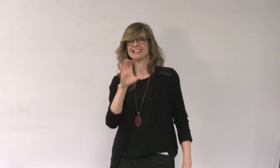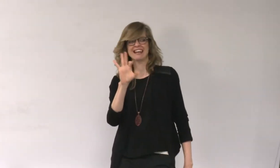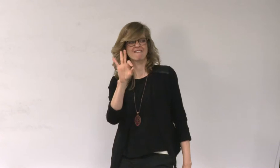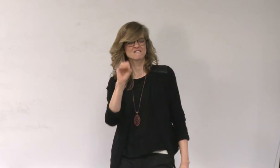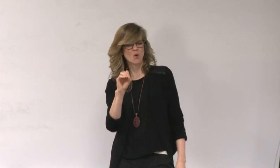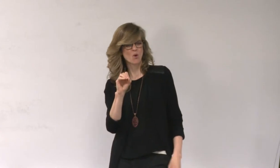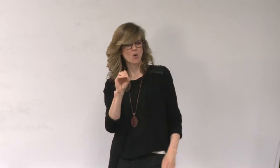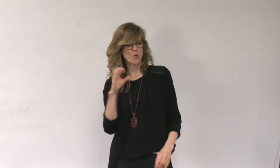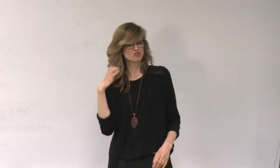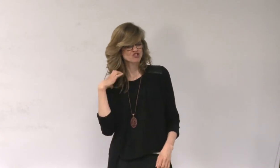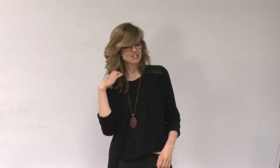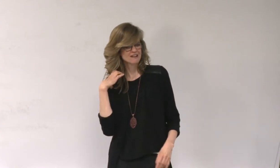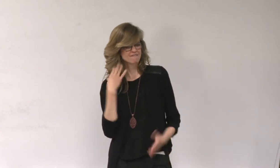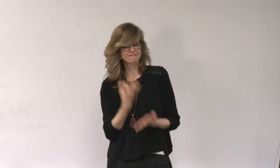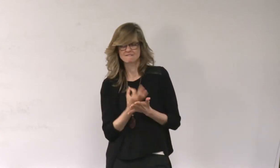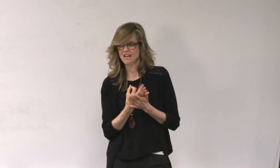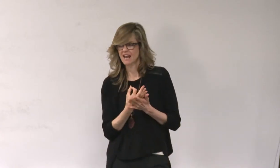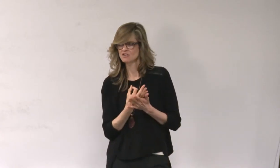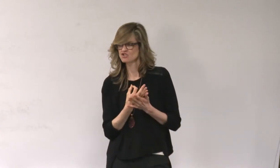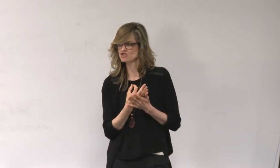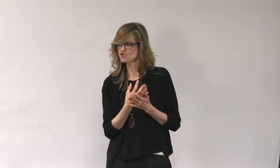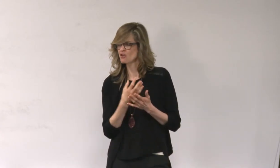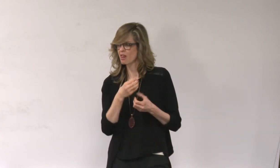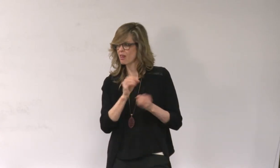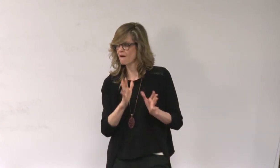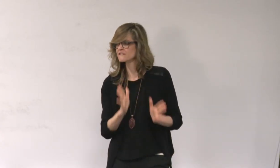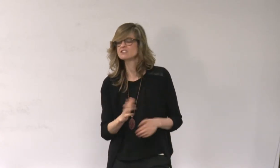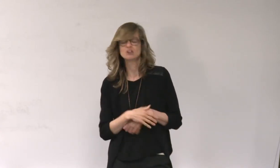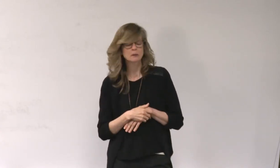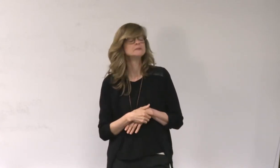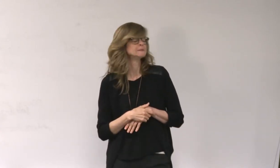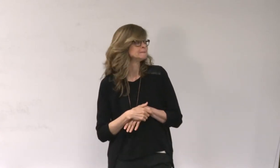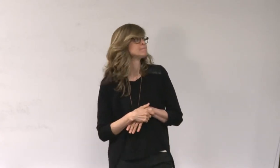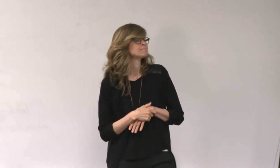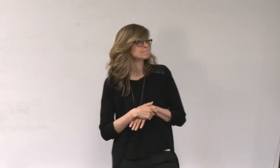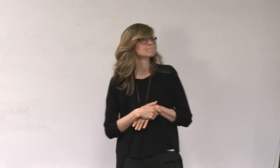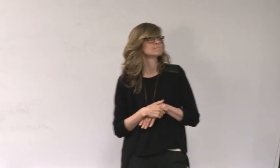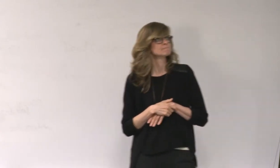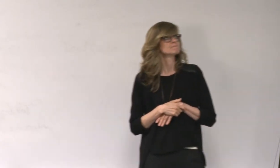NOW THAT PERSON IS THE CFO, THE CHIEF FINANCIAL OFFICER.